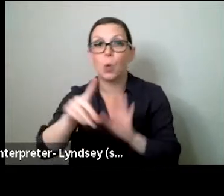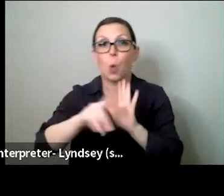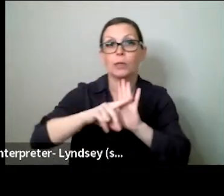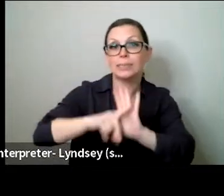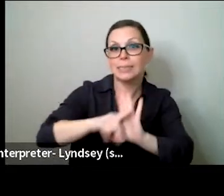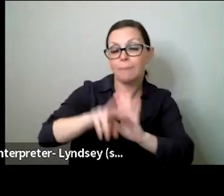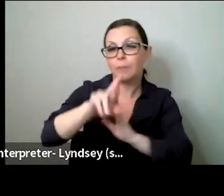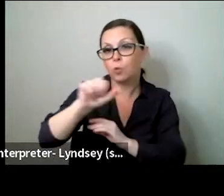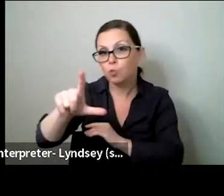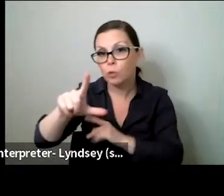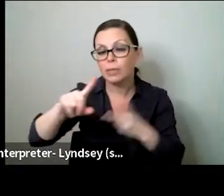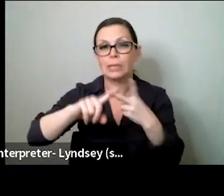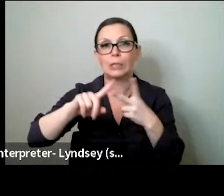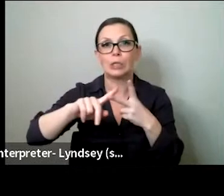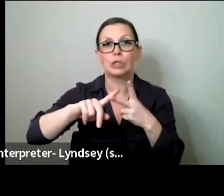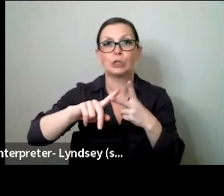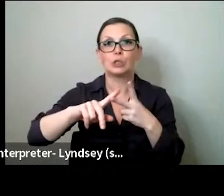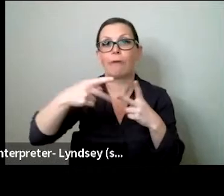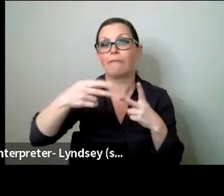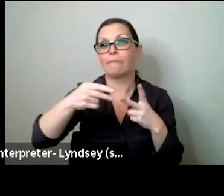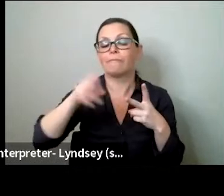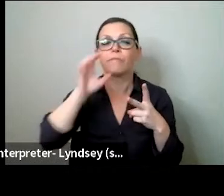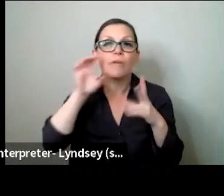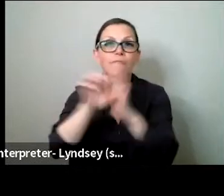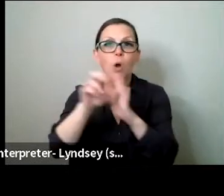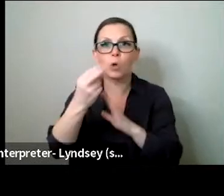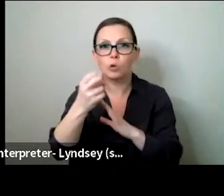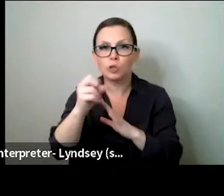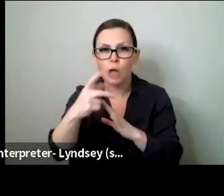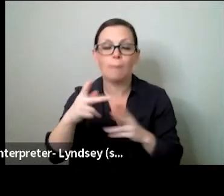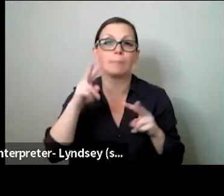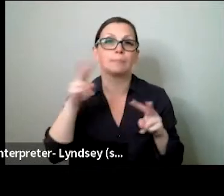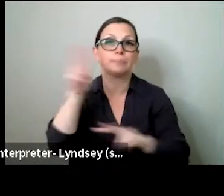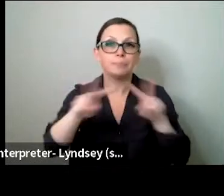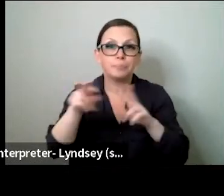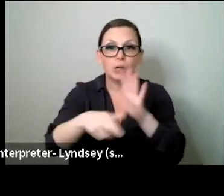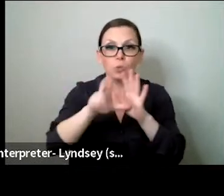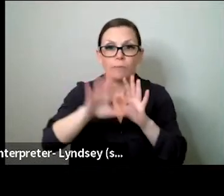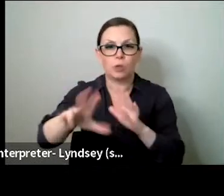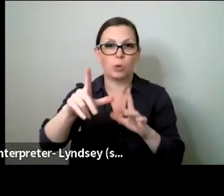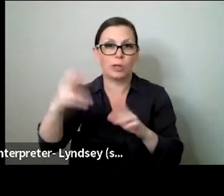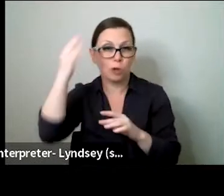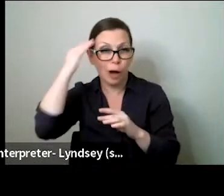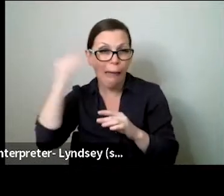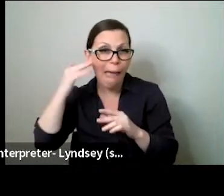to Photoshop and looking after your headshots. Again, these are small classes,